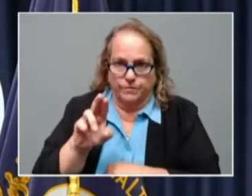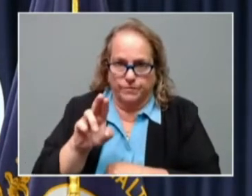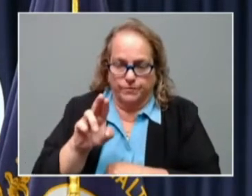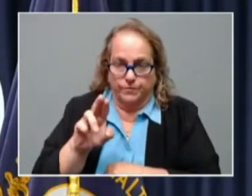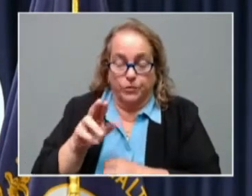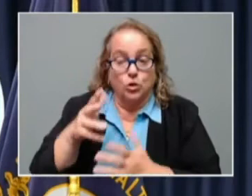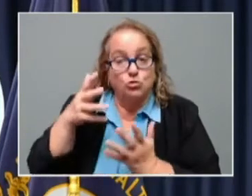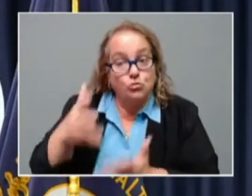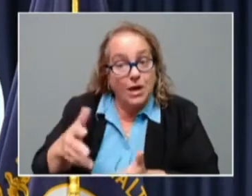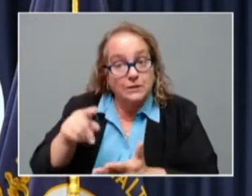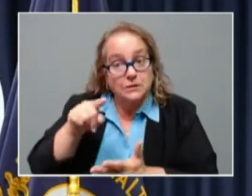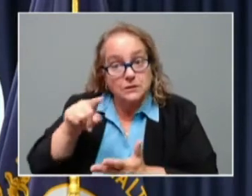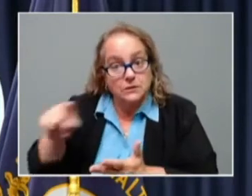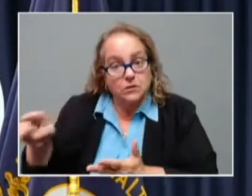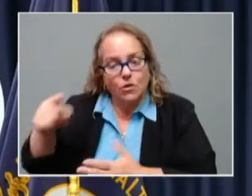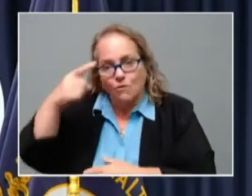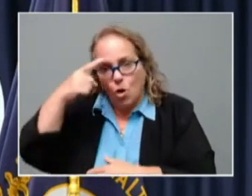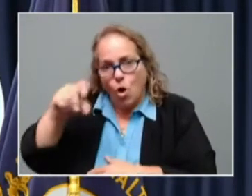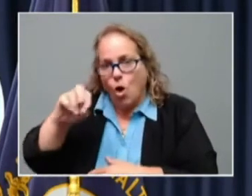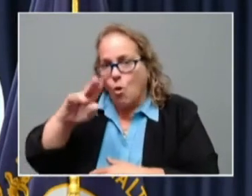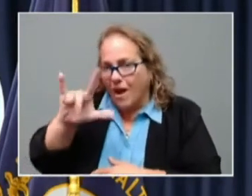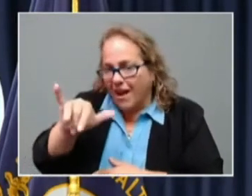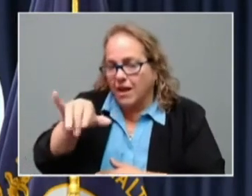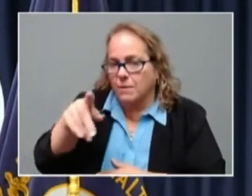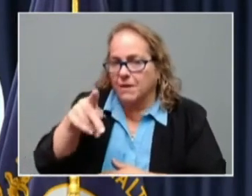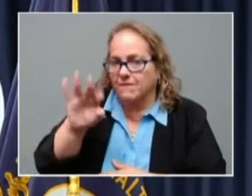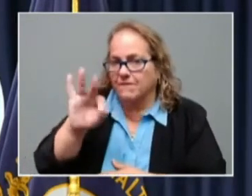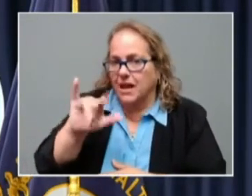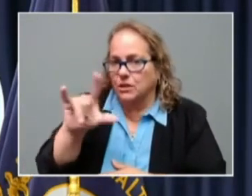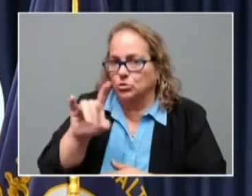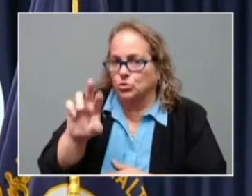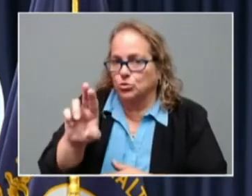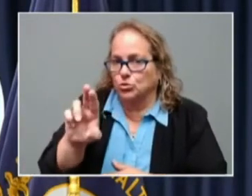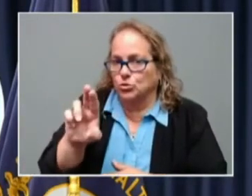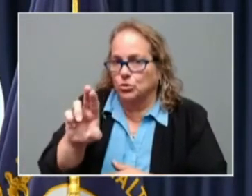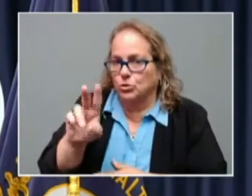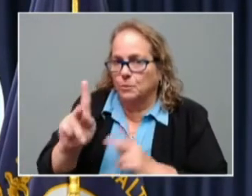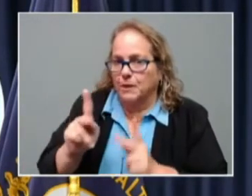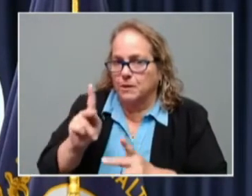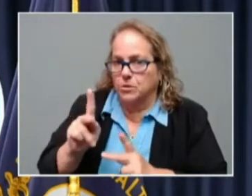Pfizer recipients. And again, all of that will be up on the website. All